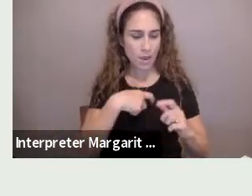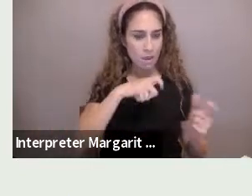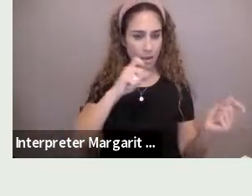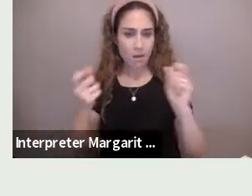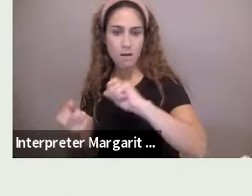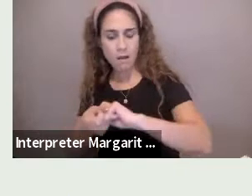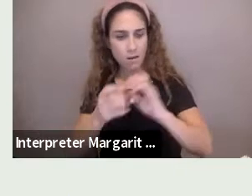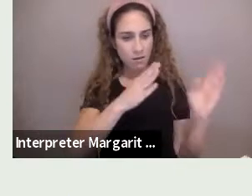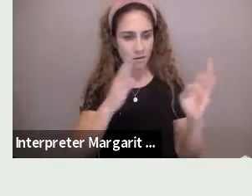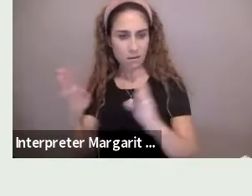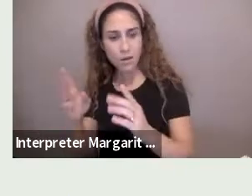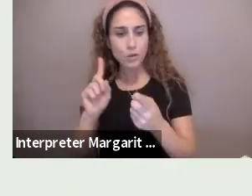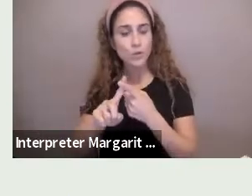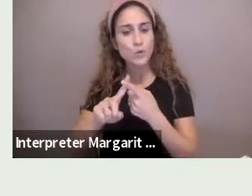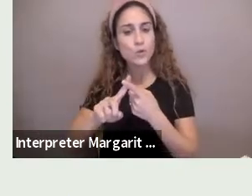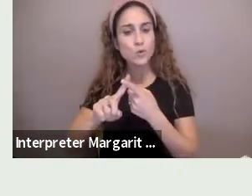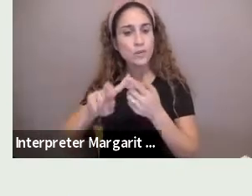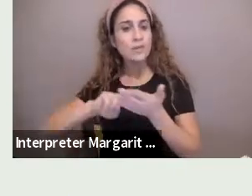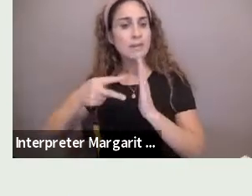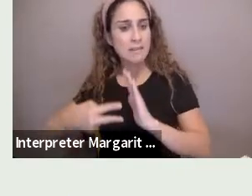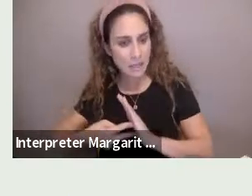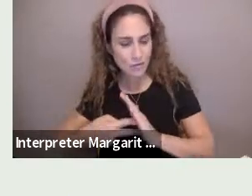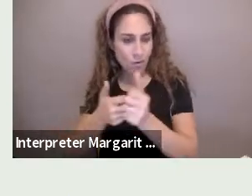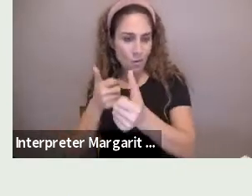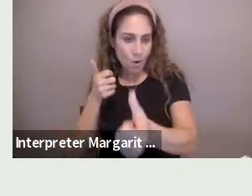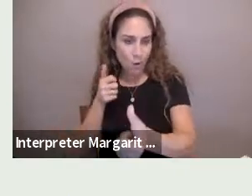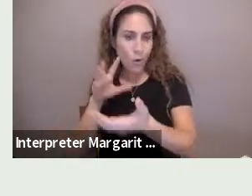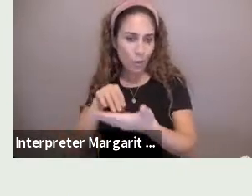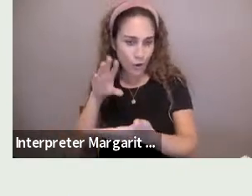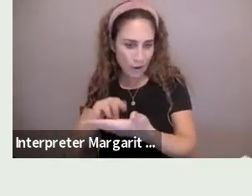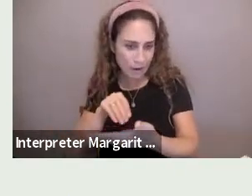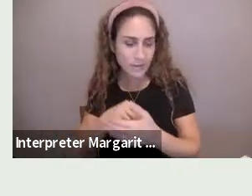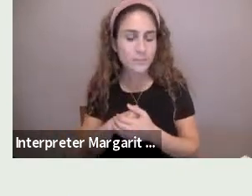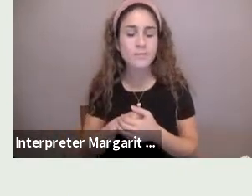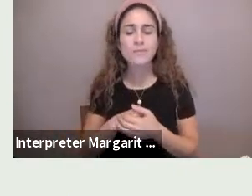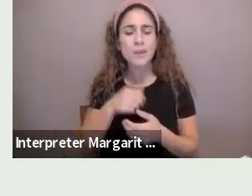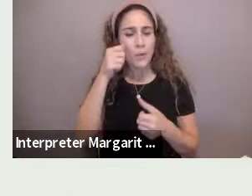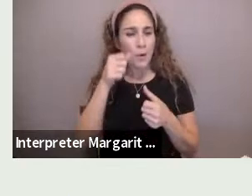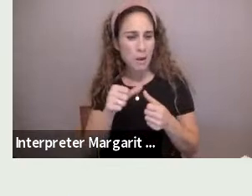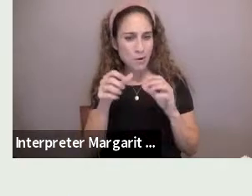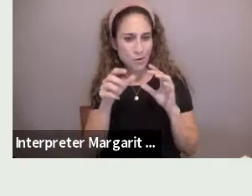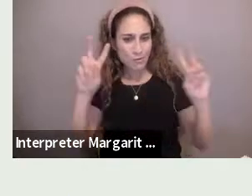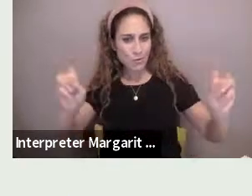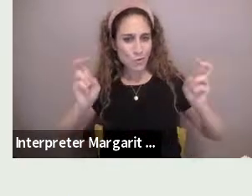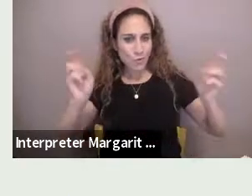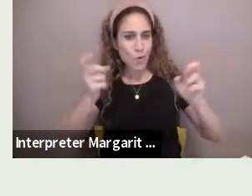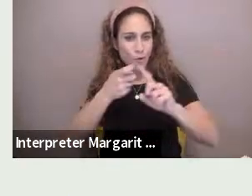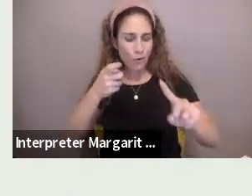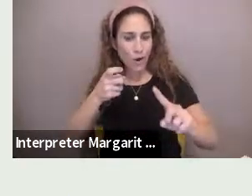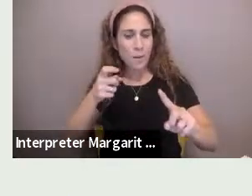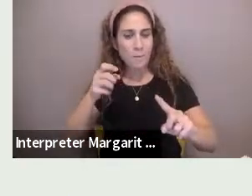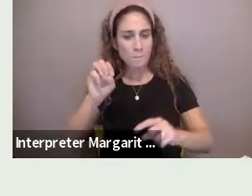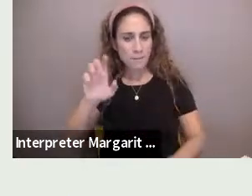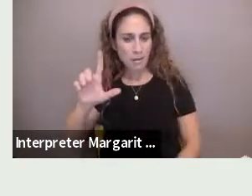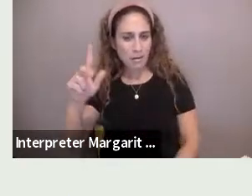Brian Boomer: And if we bring this back to the quote of Dr. Martin Luther King, Jr. At the beginning, we start to think of crisis remote learning as being finite